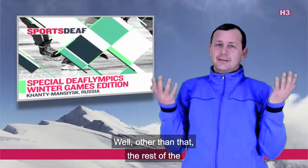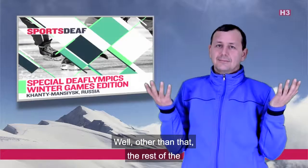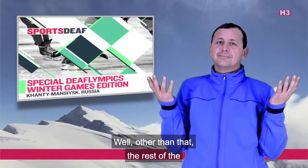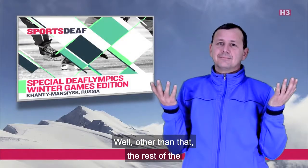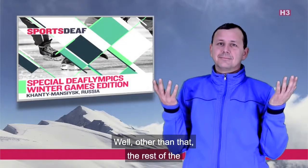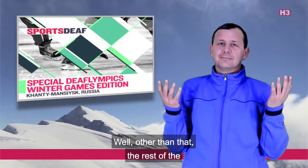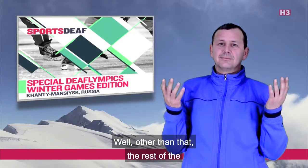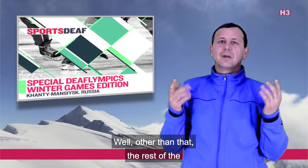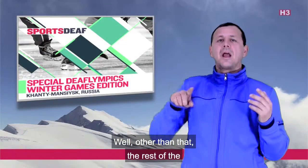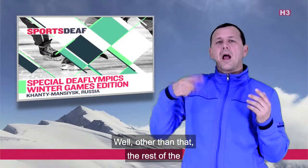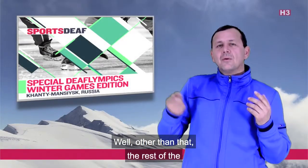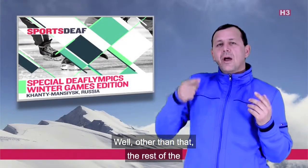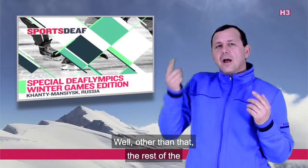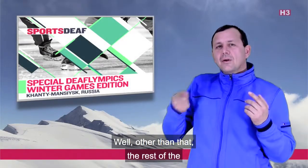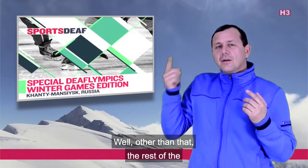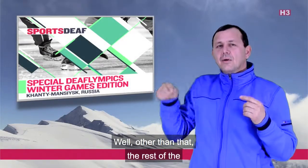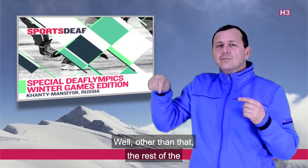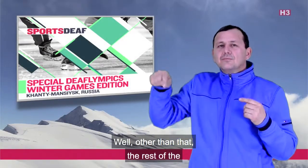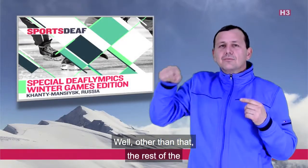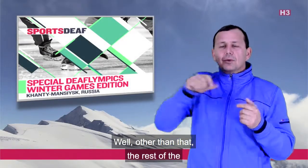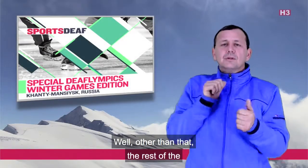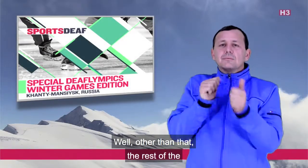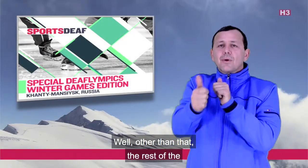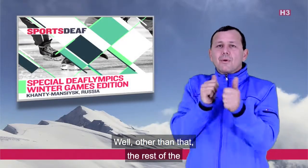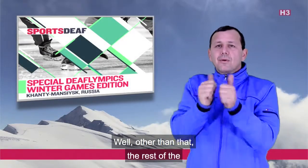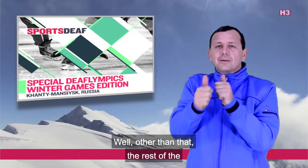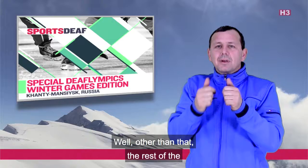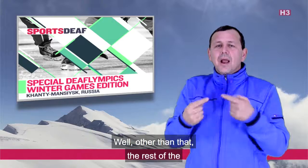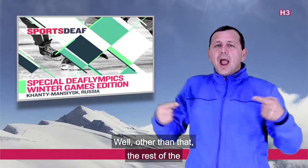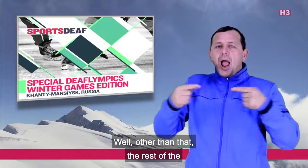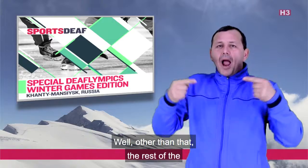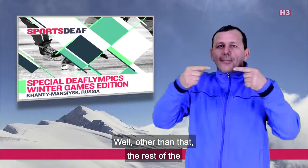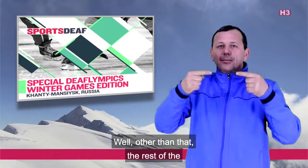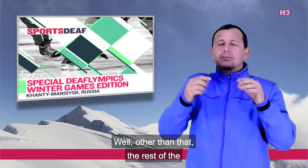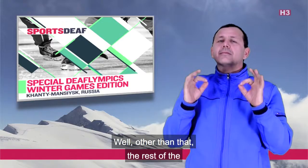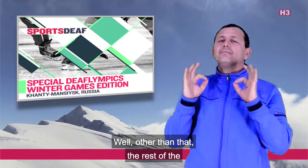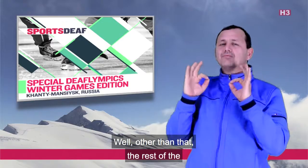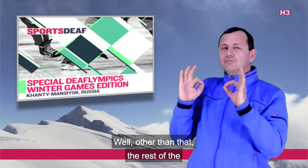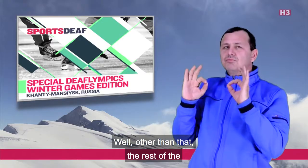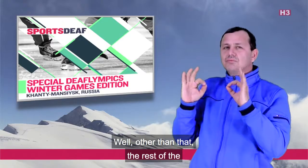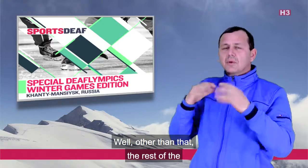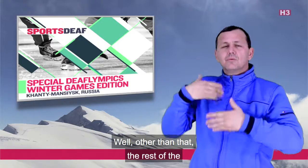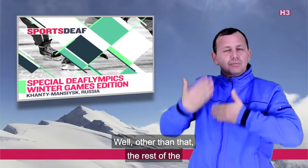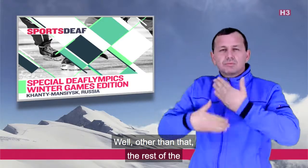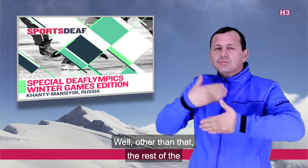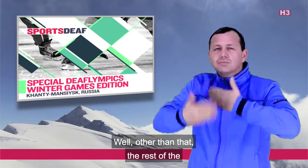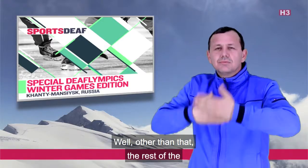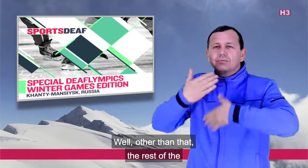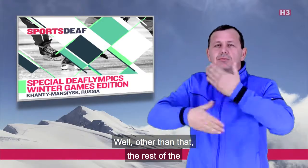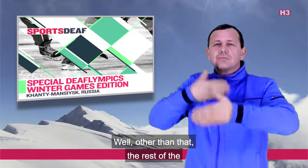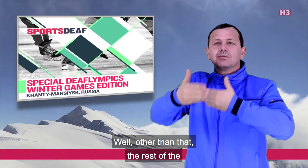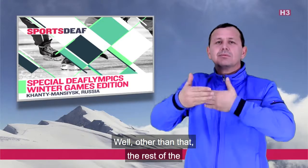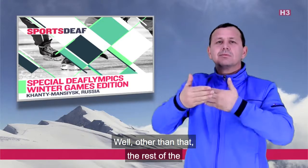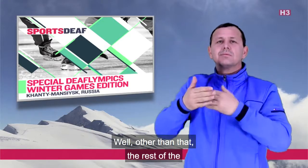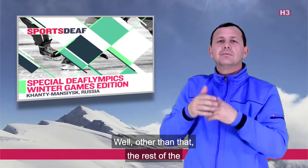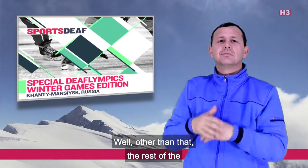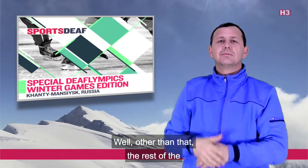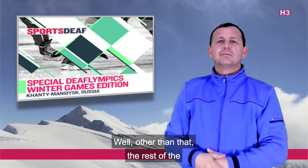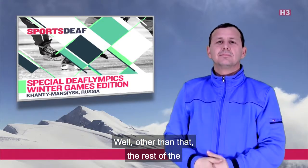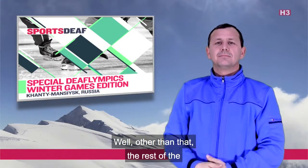Well, other than that, the rest of the